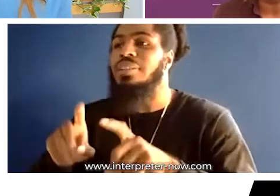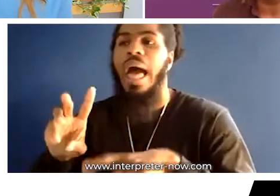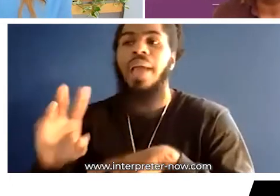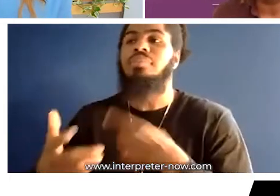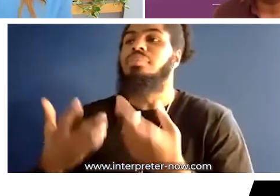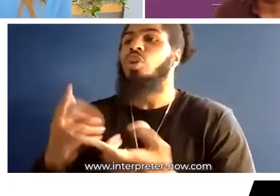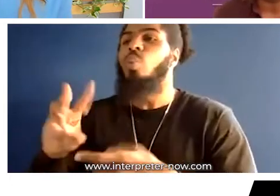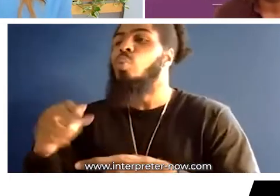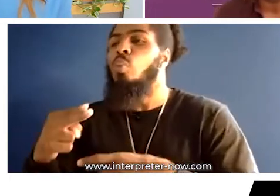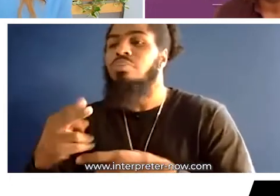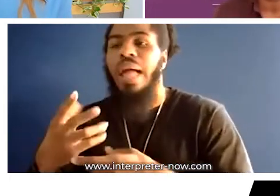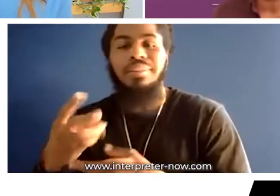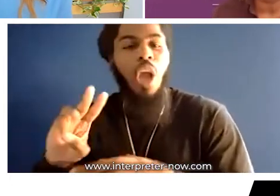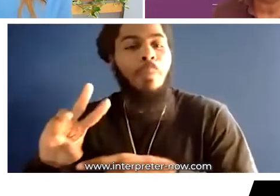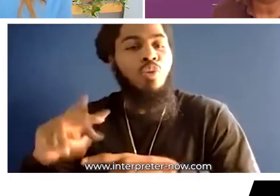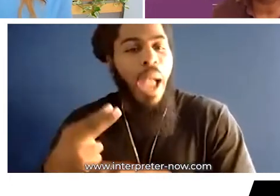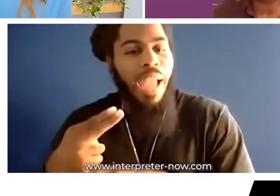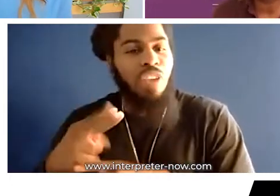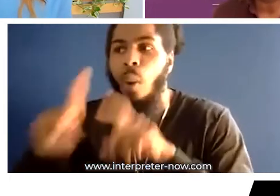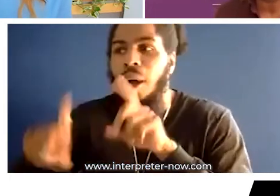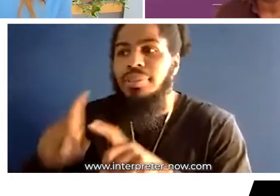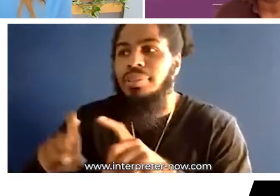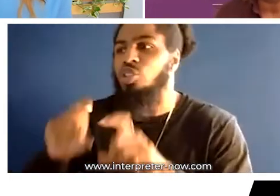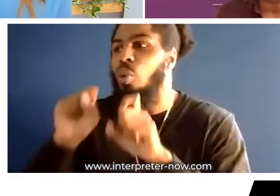that they care about, or those you know, checking questions that just allows us to get a bit